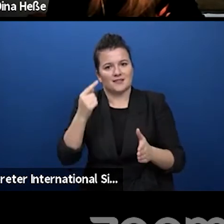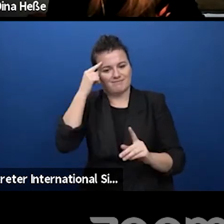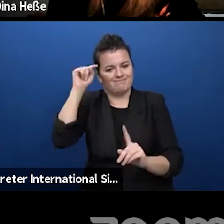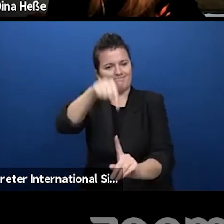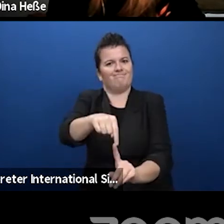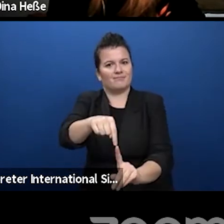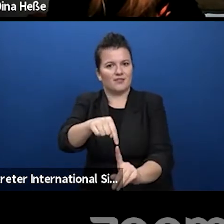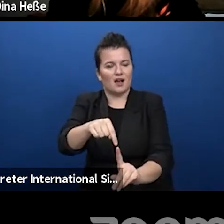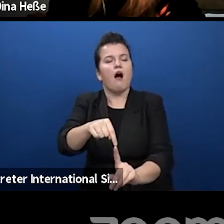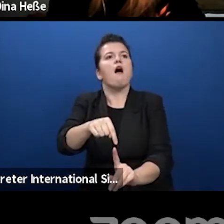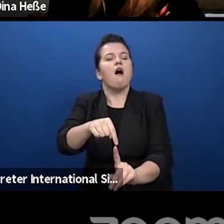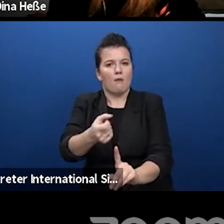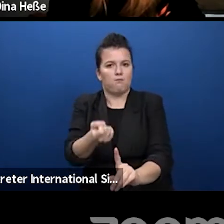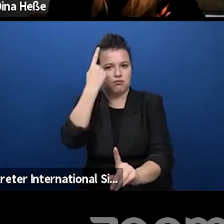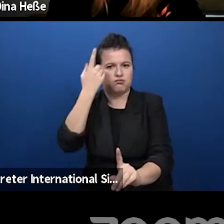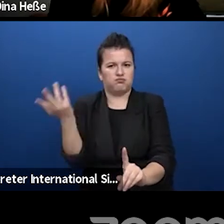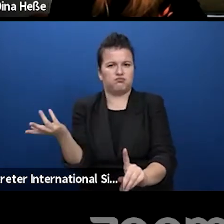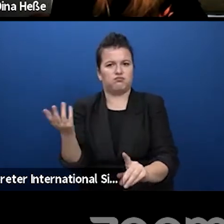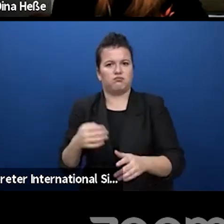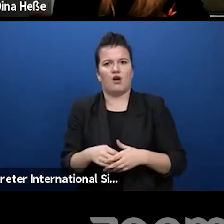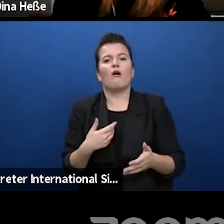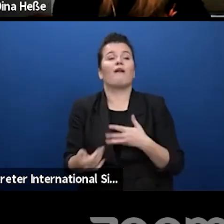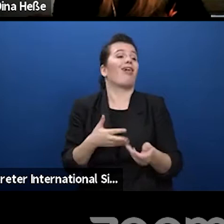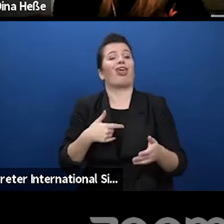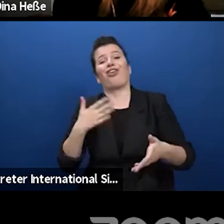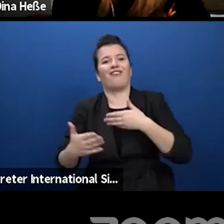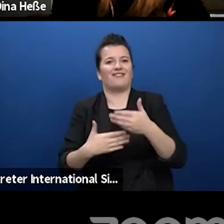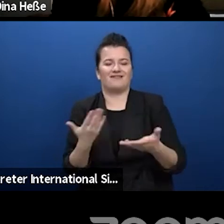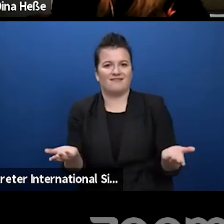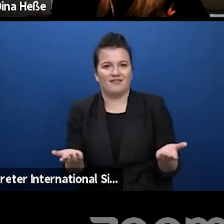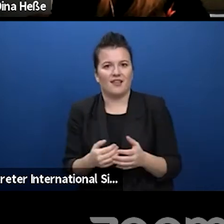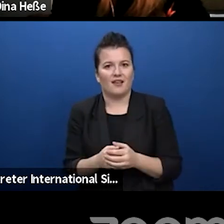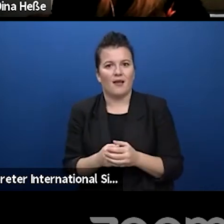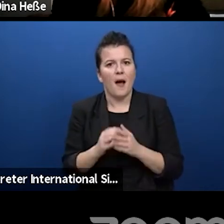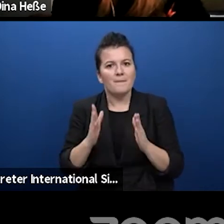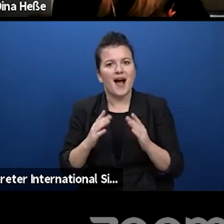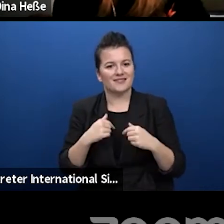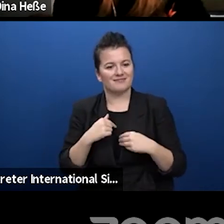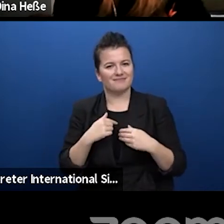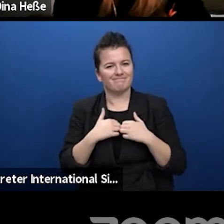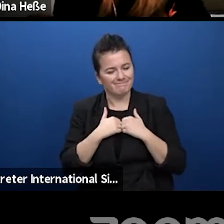I mean it's the sticky subject is like how to find your honesty and seriously about you know